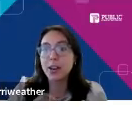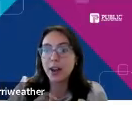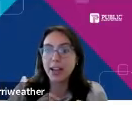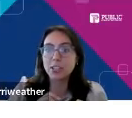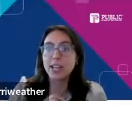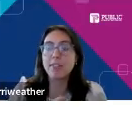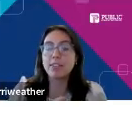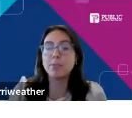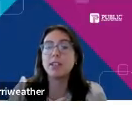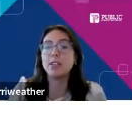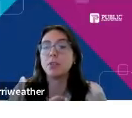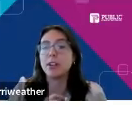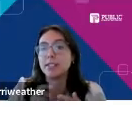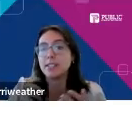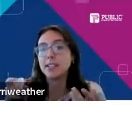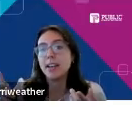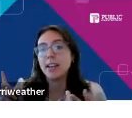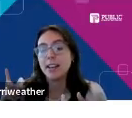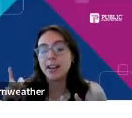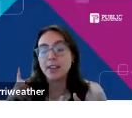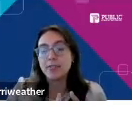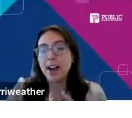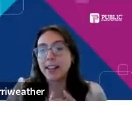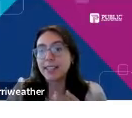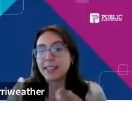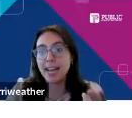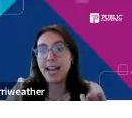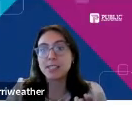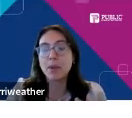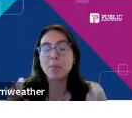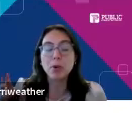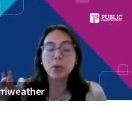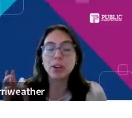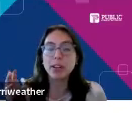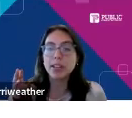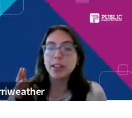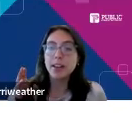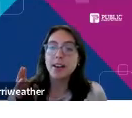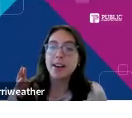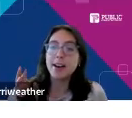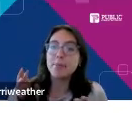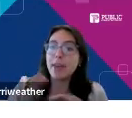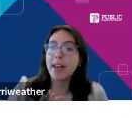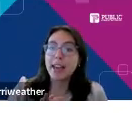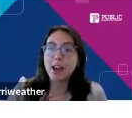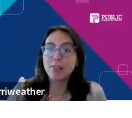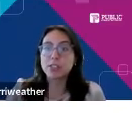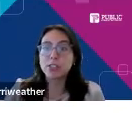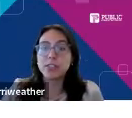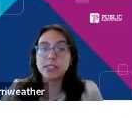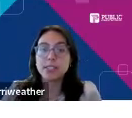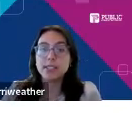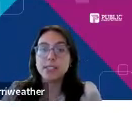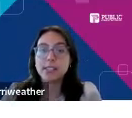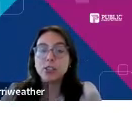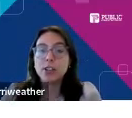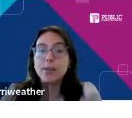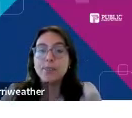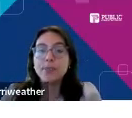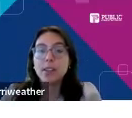So they don't actually have to be the ones filing the tax paperwork, paying out for services, etcetera.